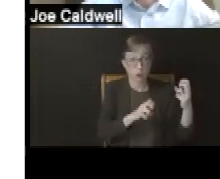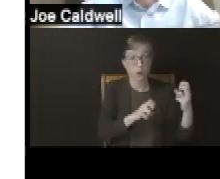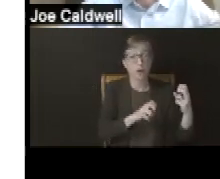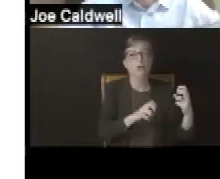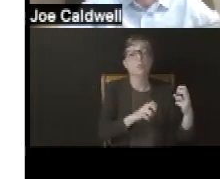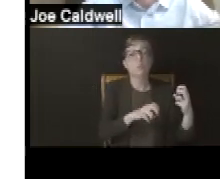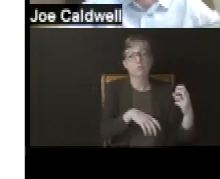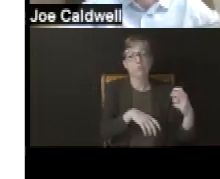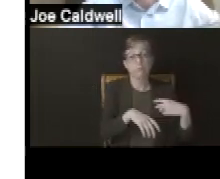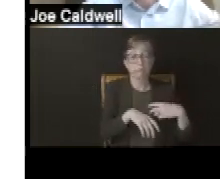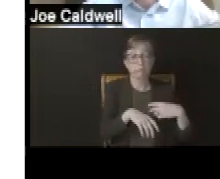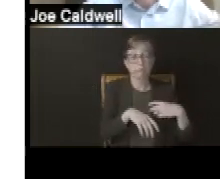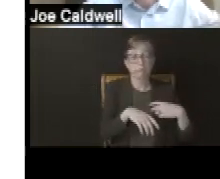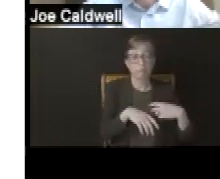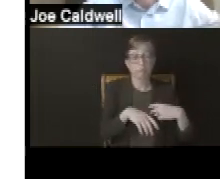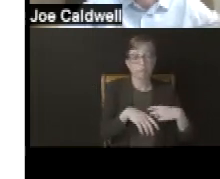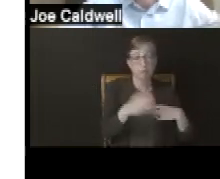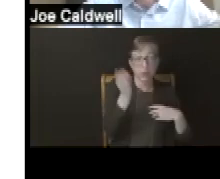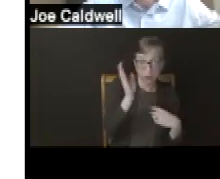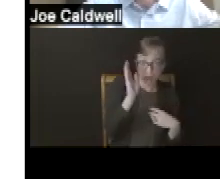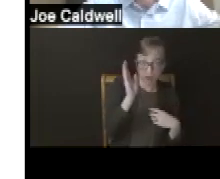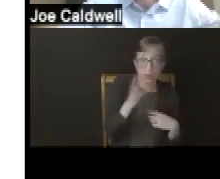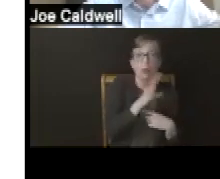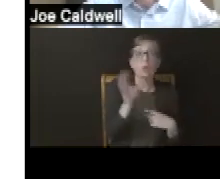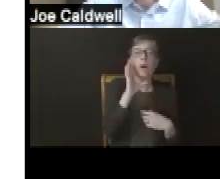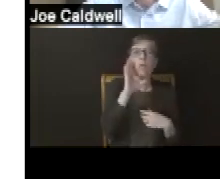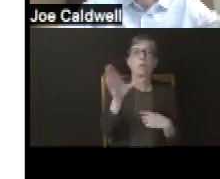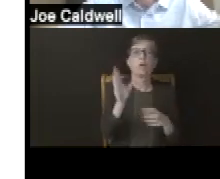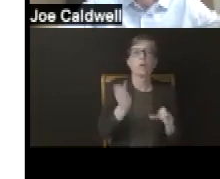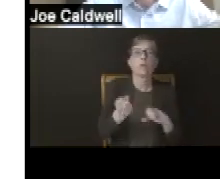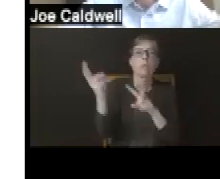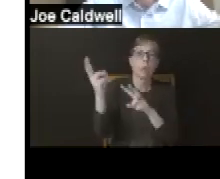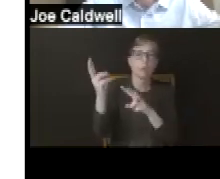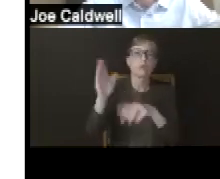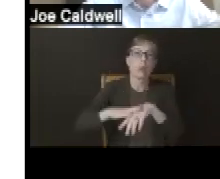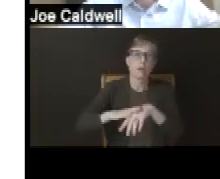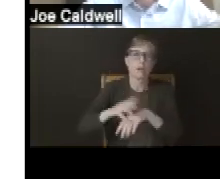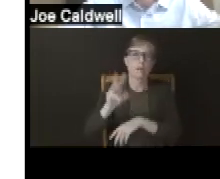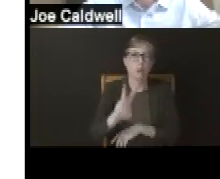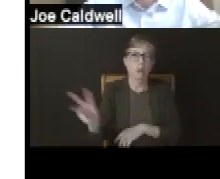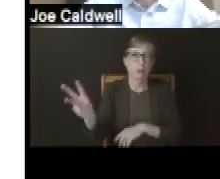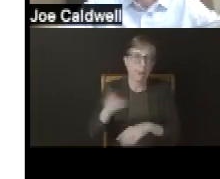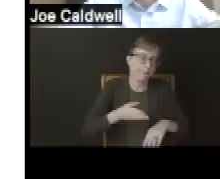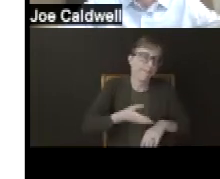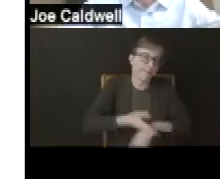the Community Living policy website after the webinars happen.